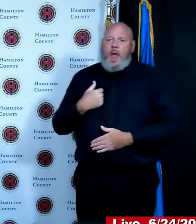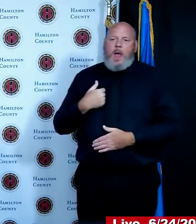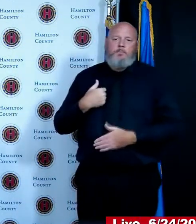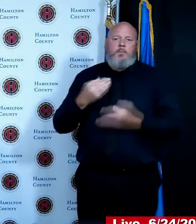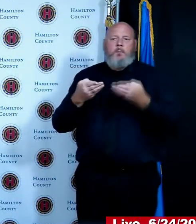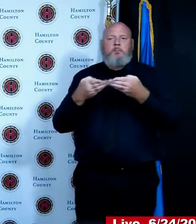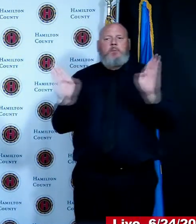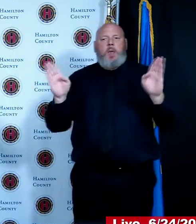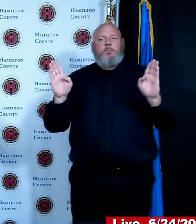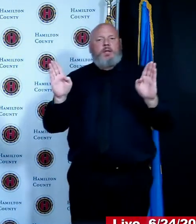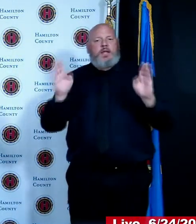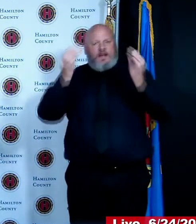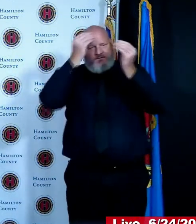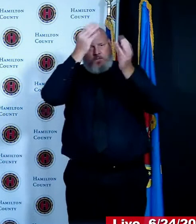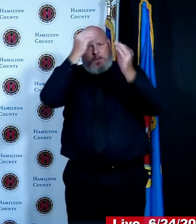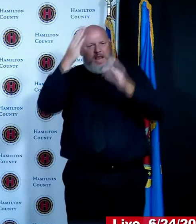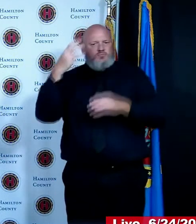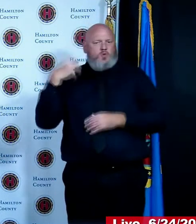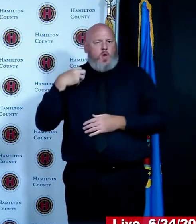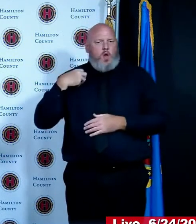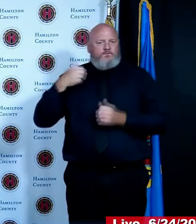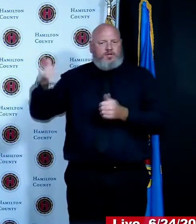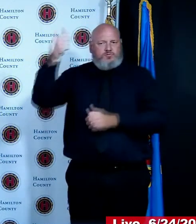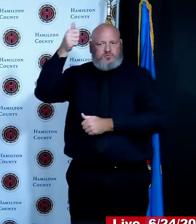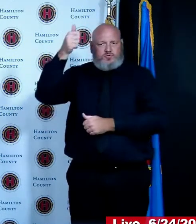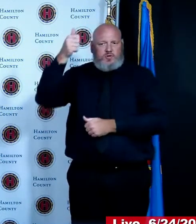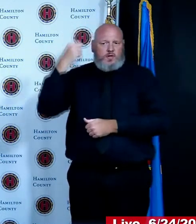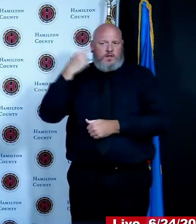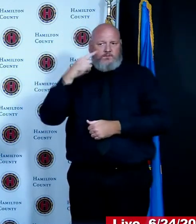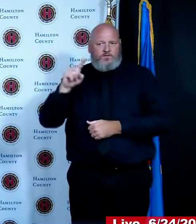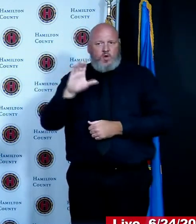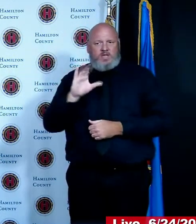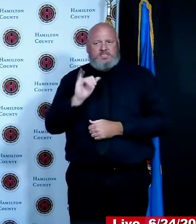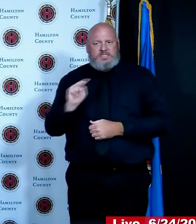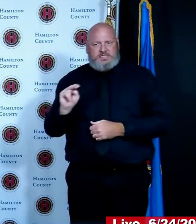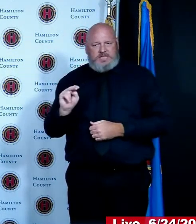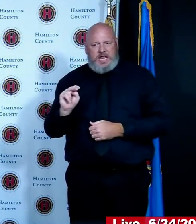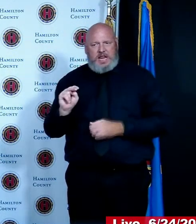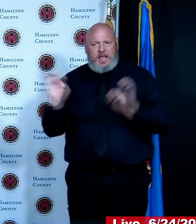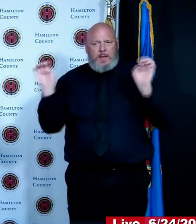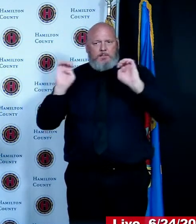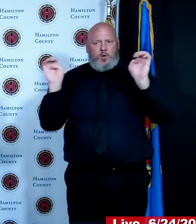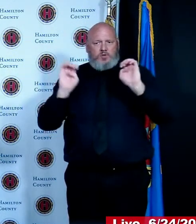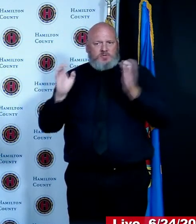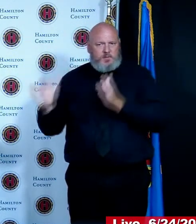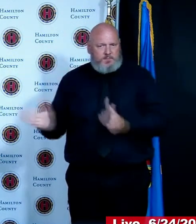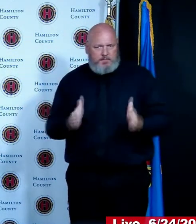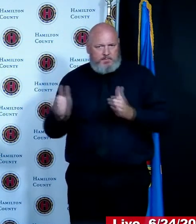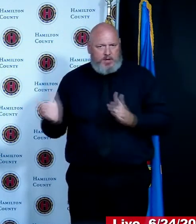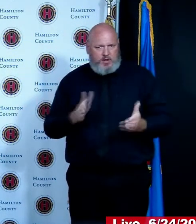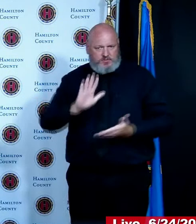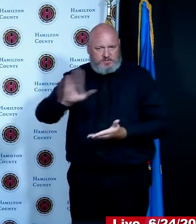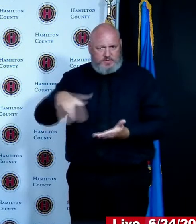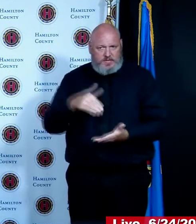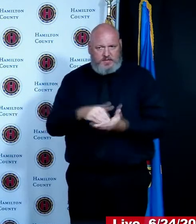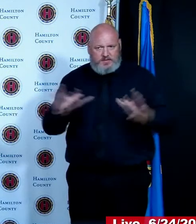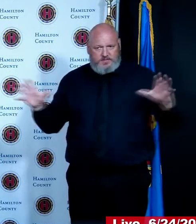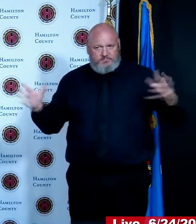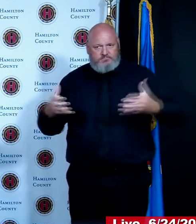Cincinnati Disaster Preparedness Coalition at the Health Collaborative and the Health Collaborative is a nonprofit organization based in